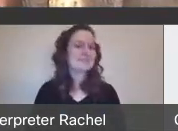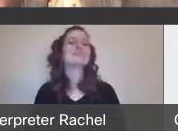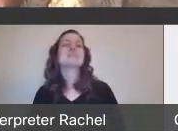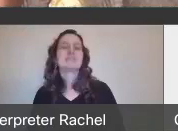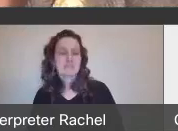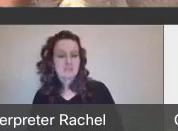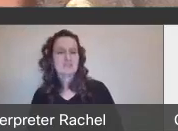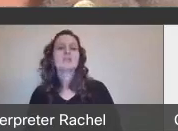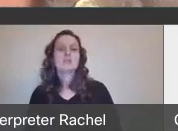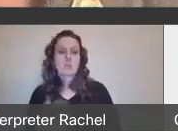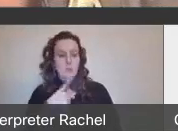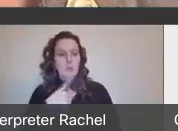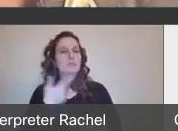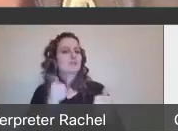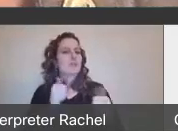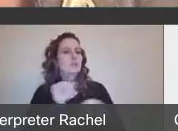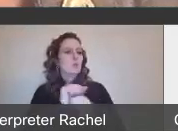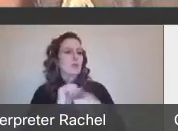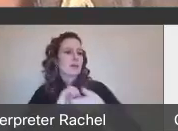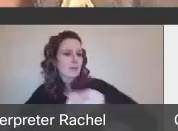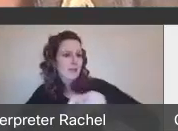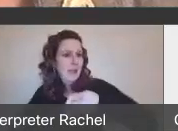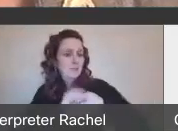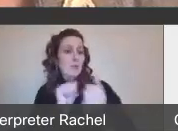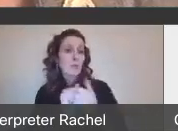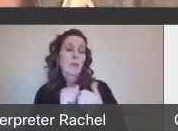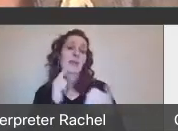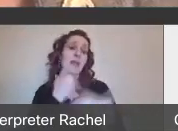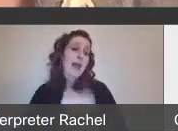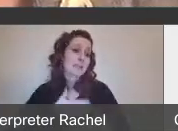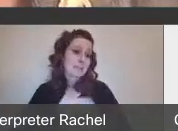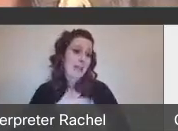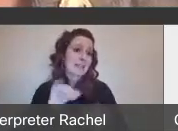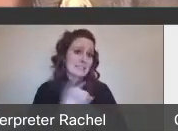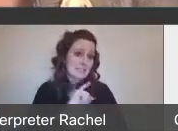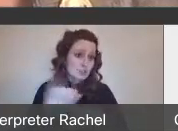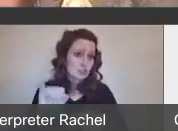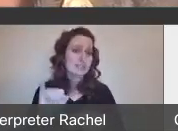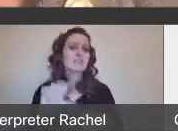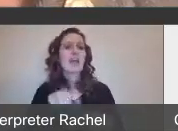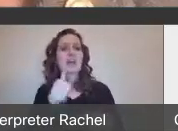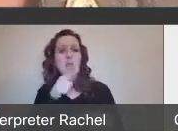collaboratively with our hospitality industry and others who want to hold these events.